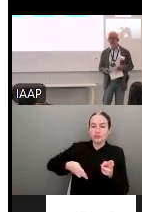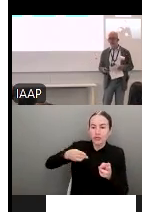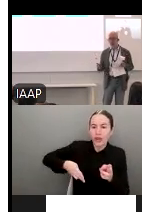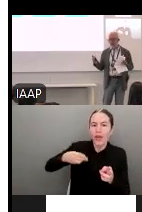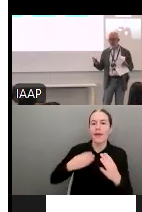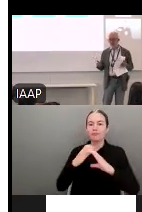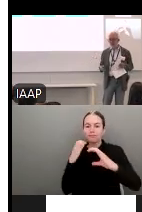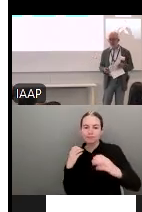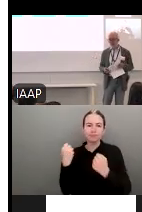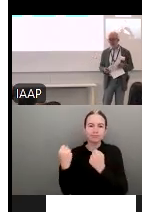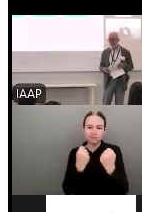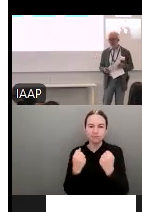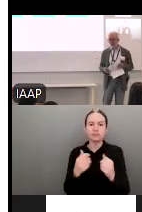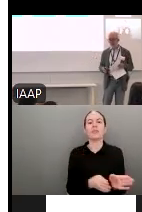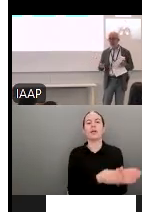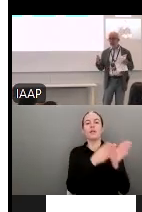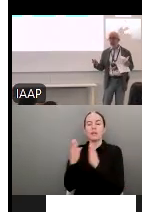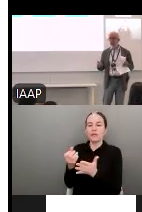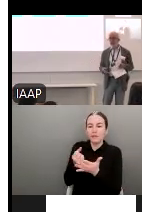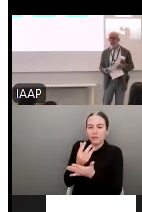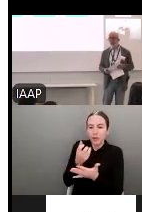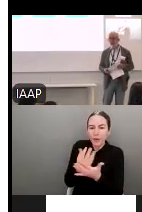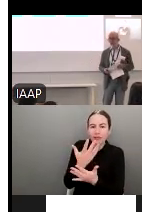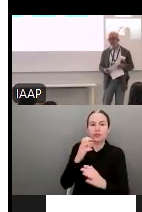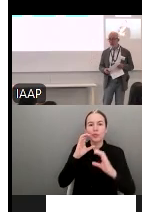But, there is some, I've done to summary and,